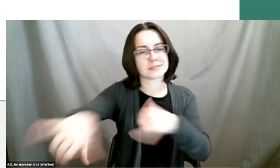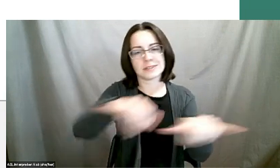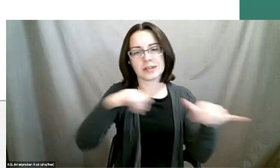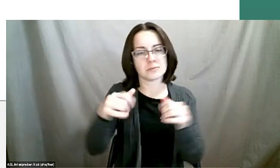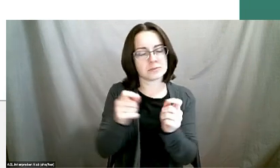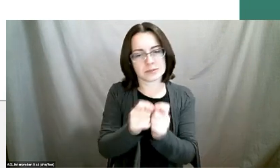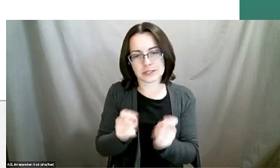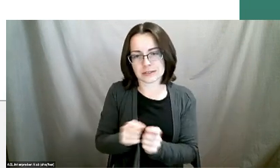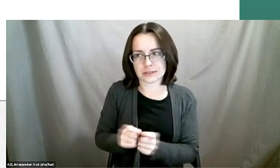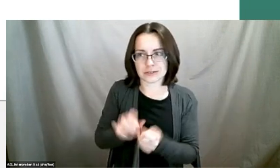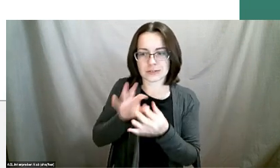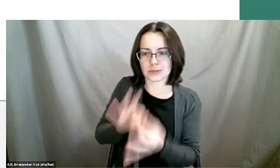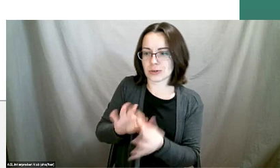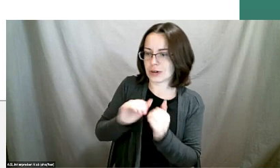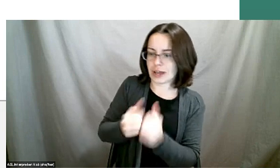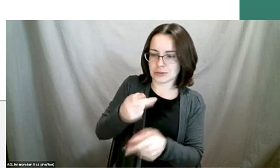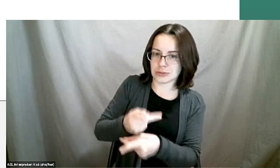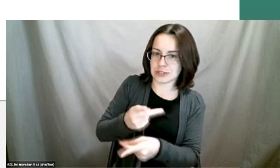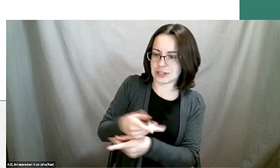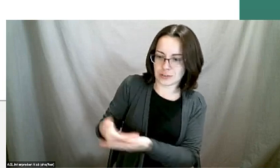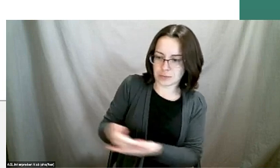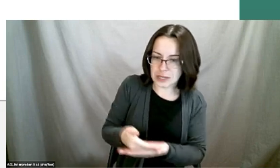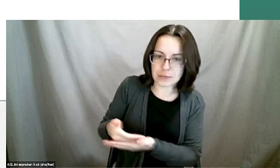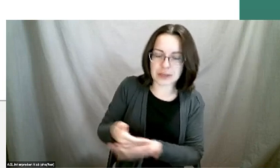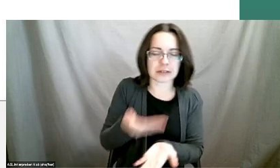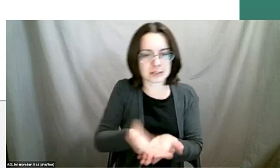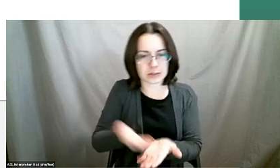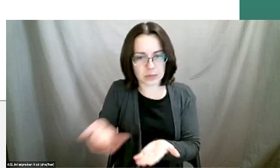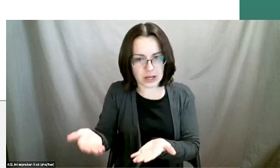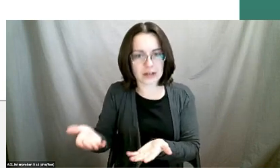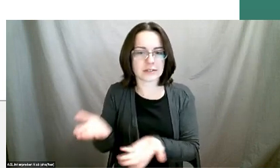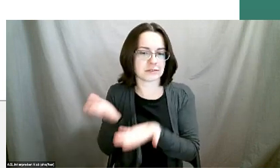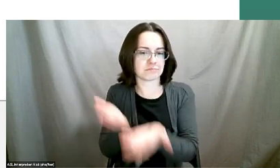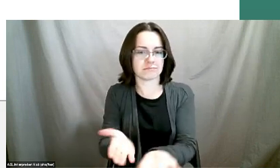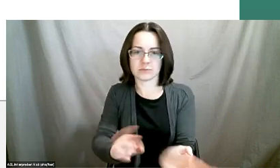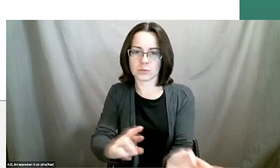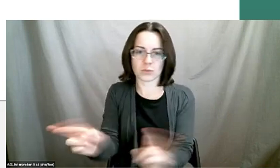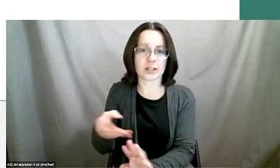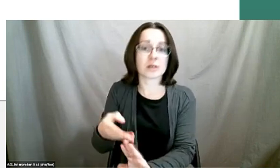supplies and stuff need to be in place before next slide.